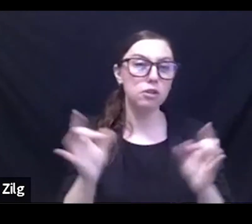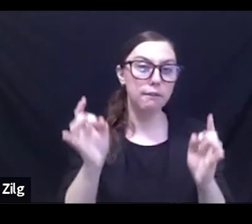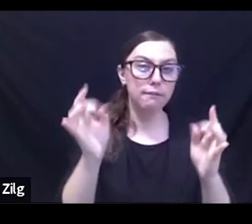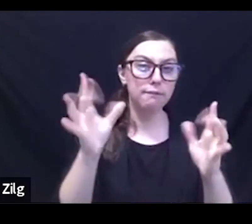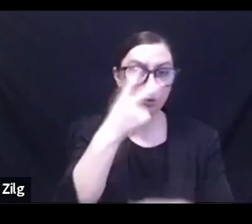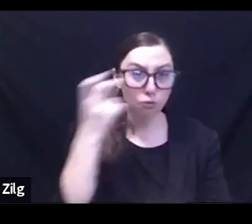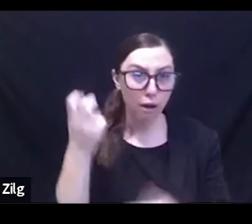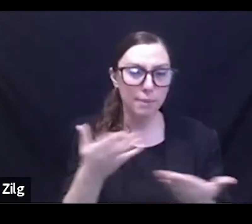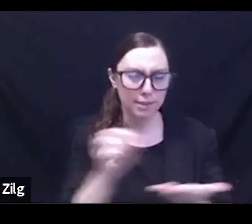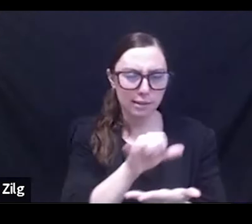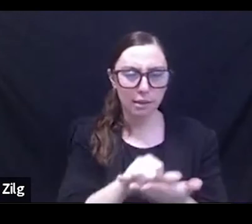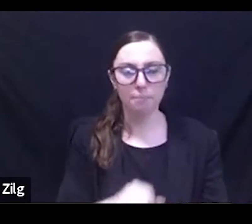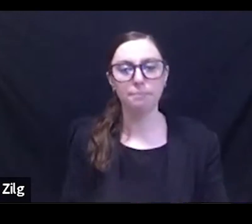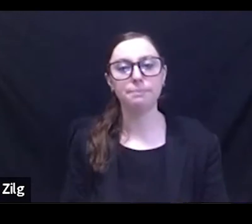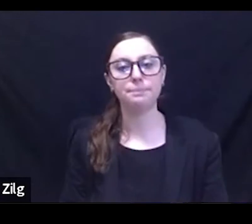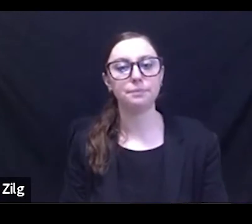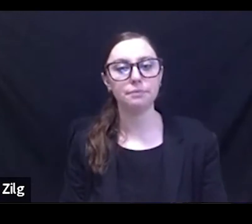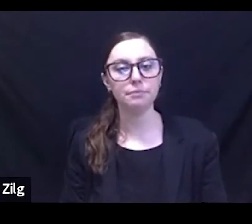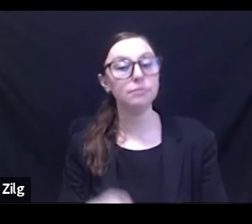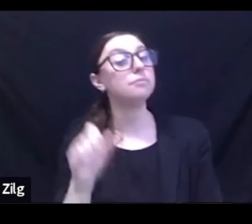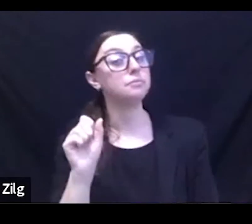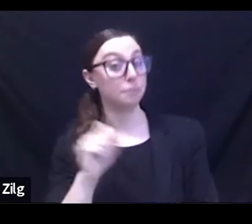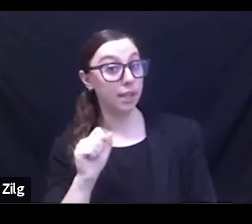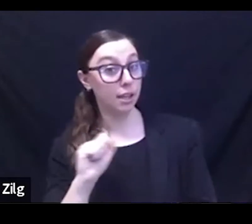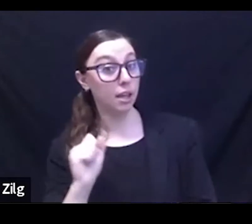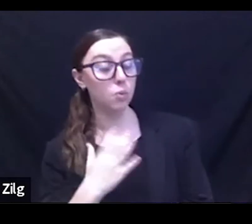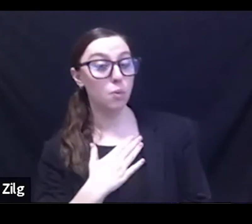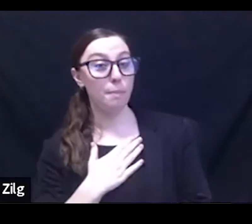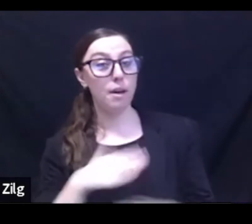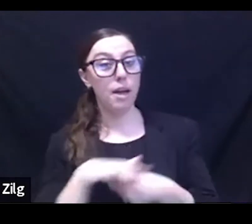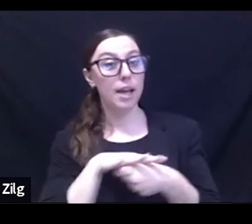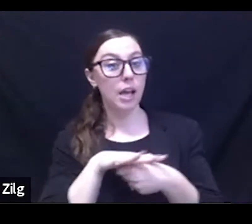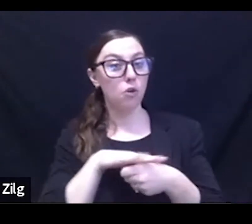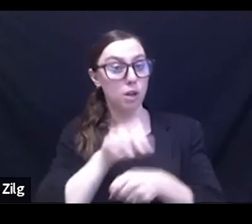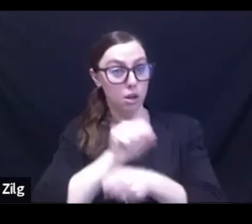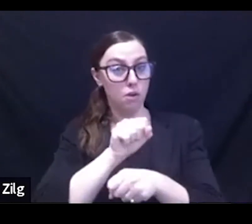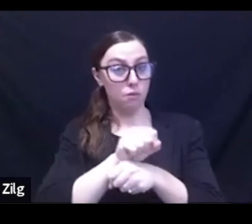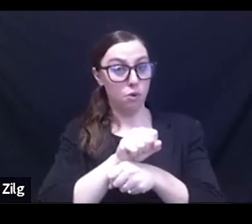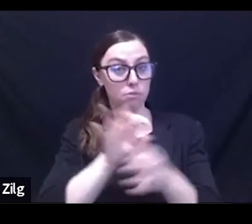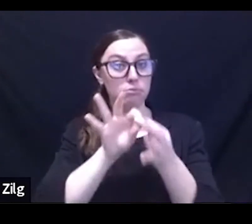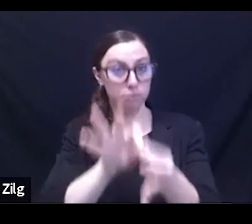So I would say my area of work is with individuals with serious mental